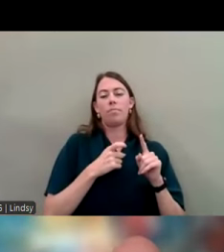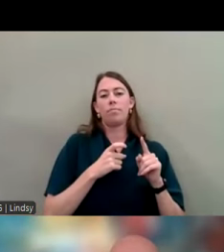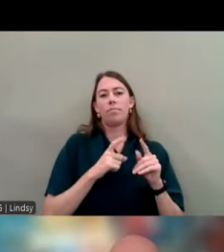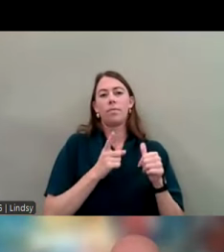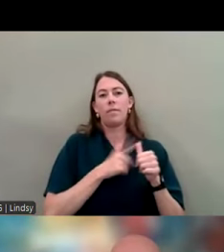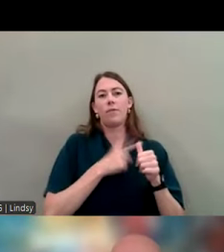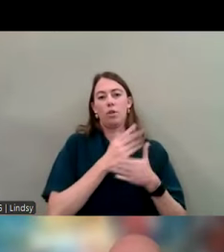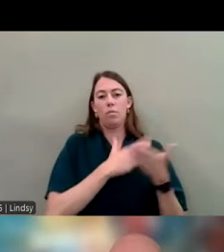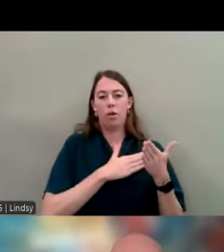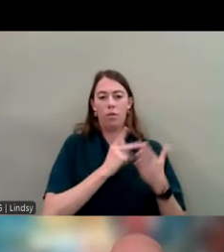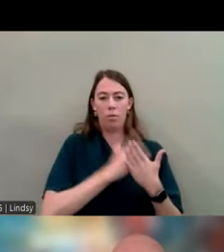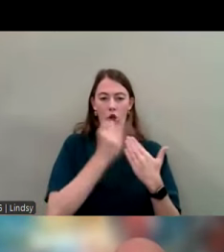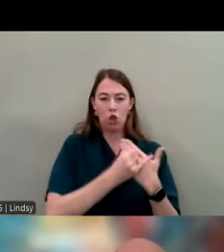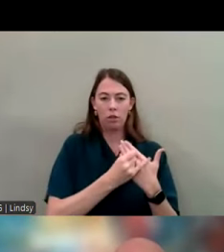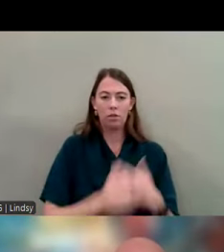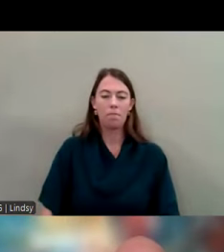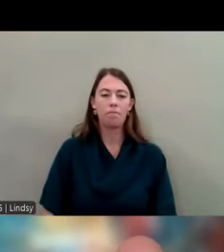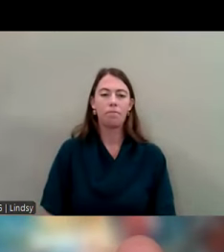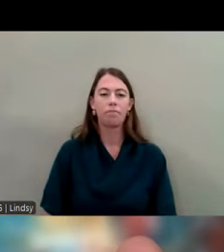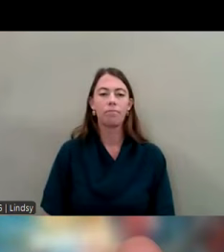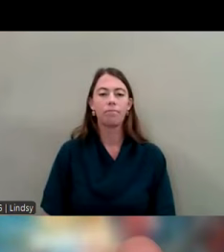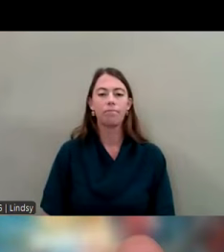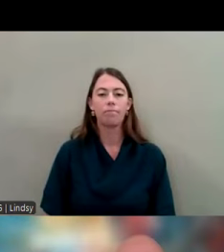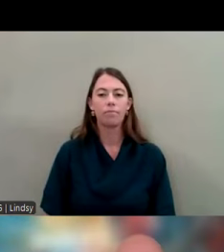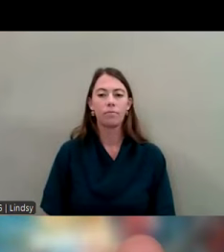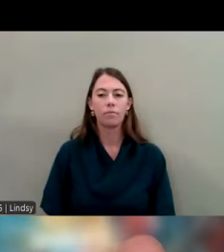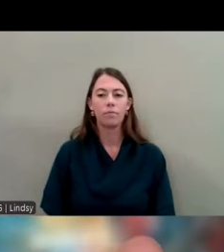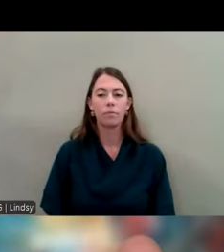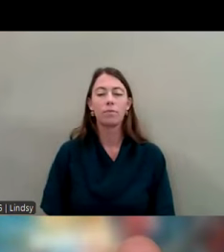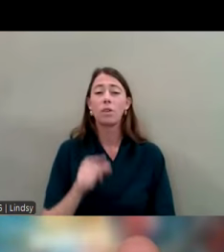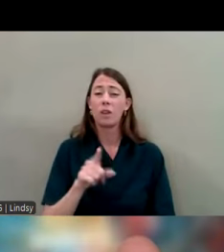And this all comes down to a mindset switch, where you are now thinking about accessibility